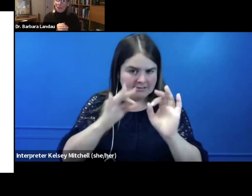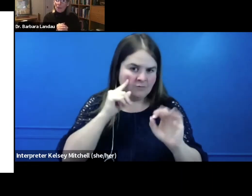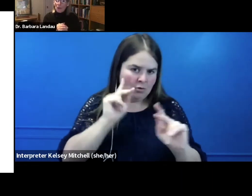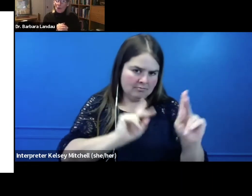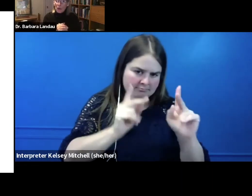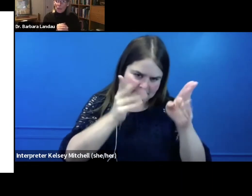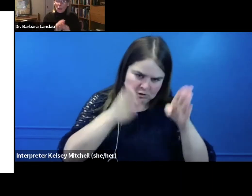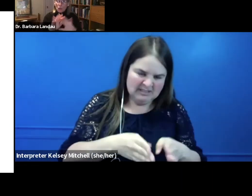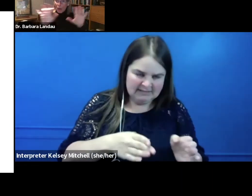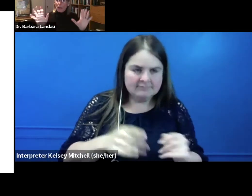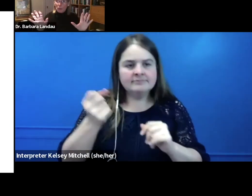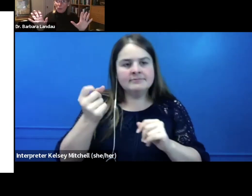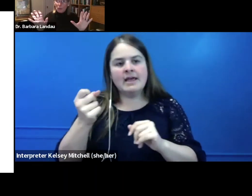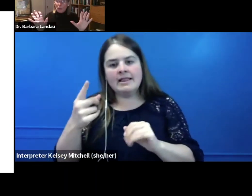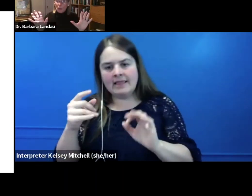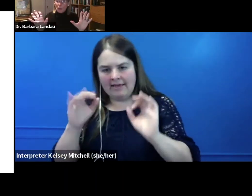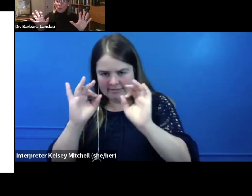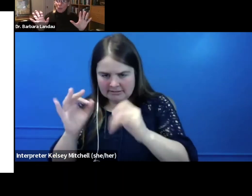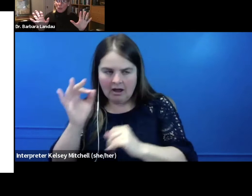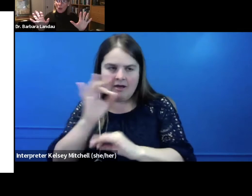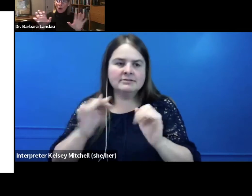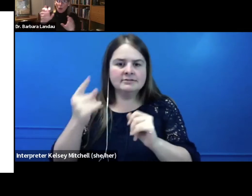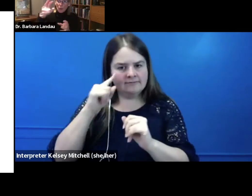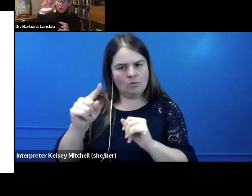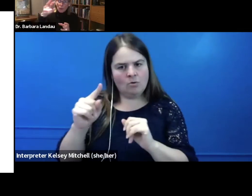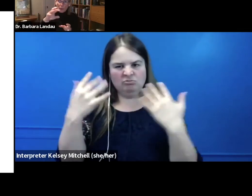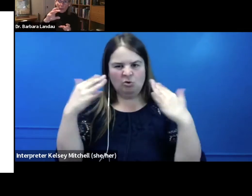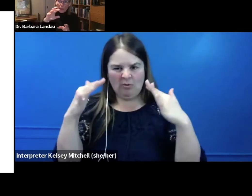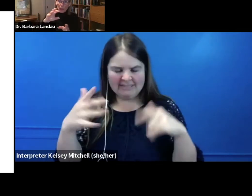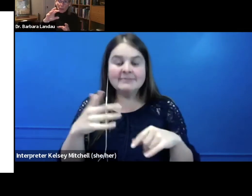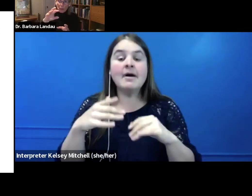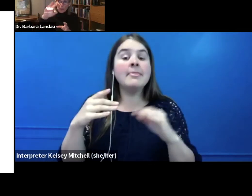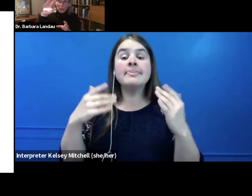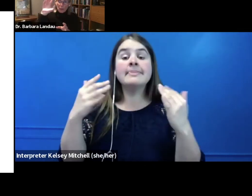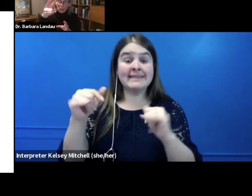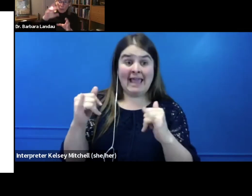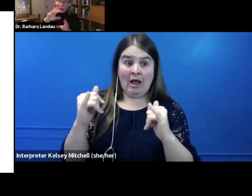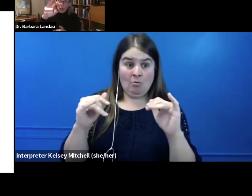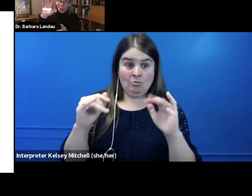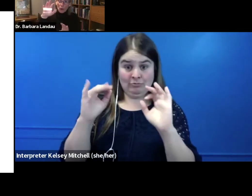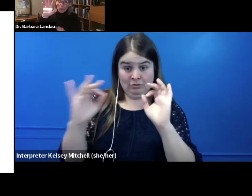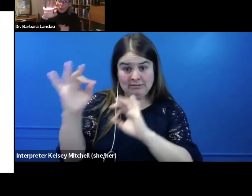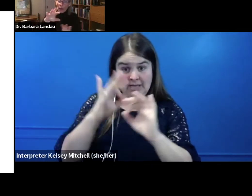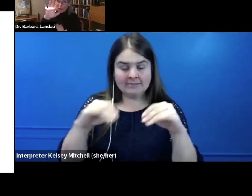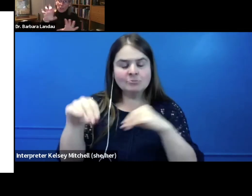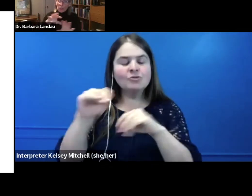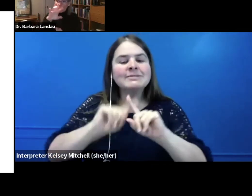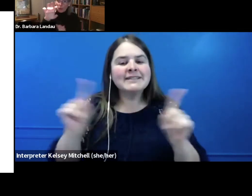the noise is random so although the the um the the point